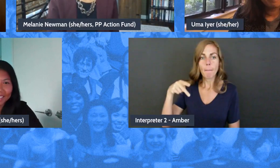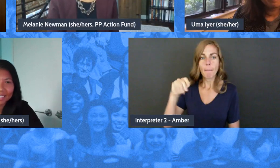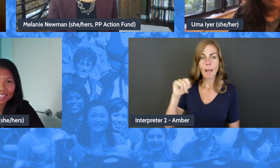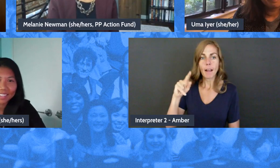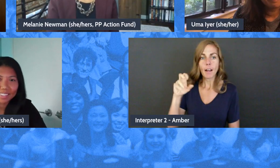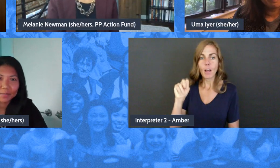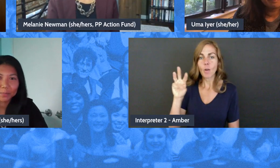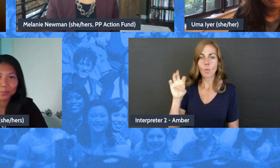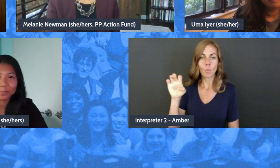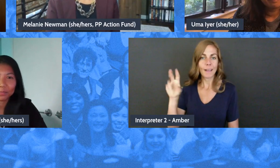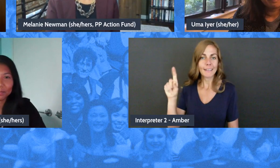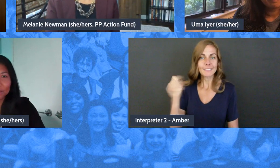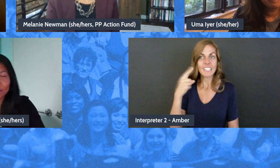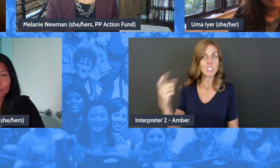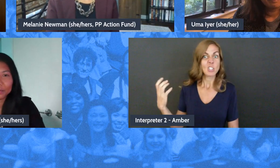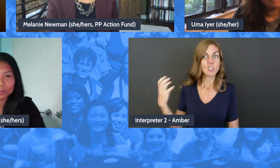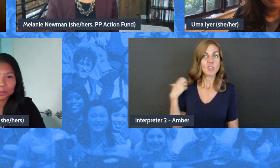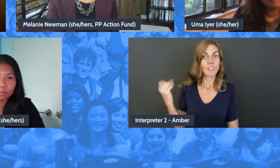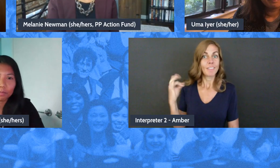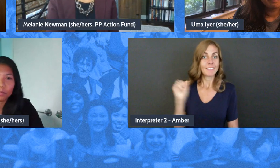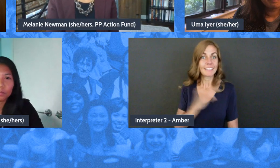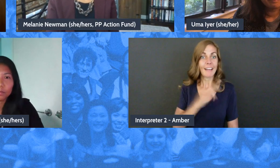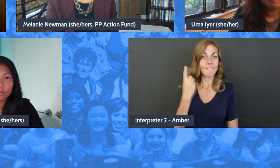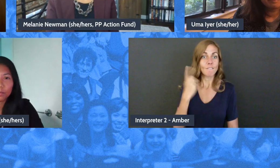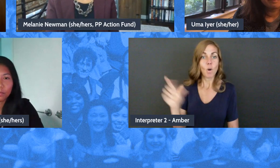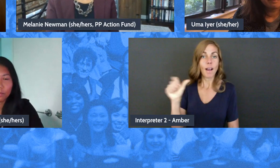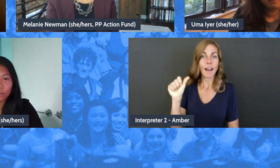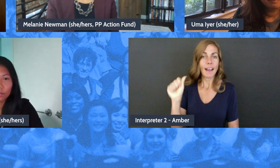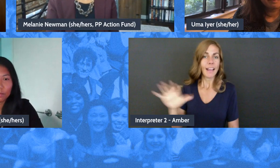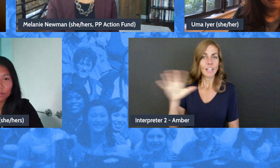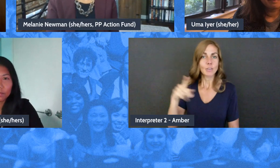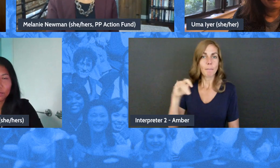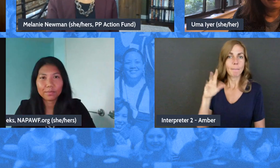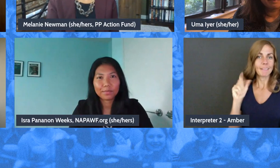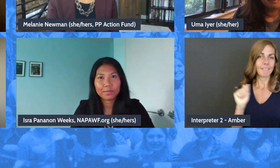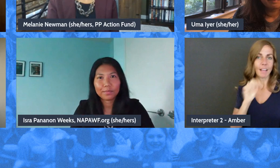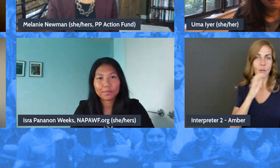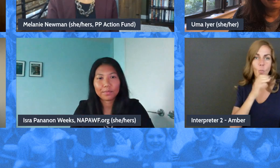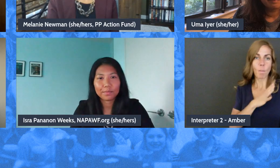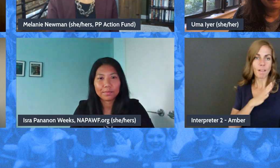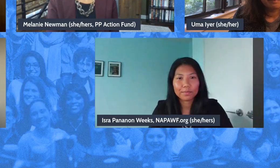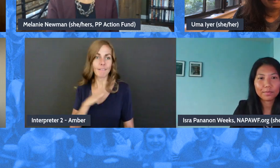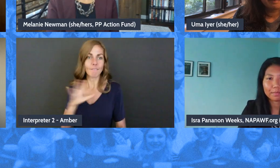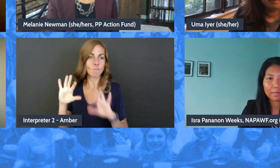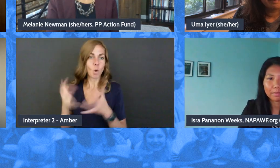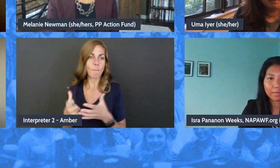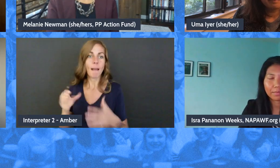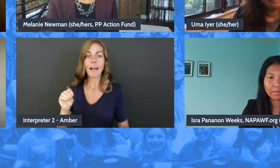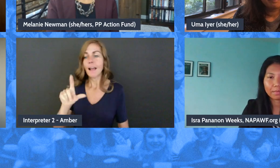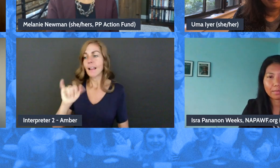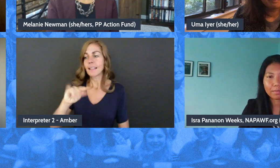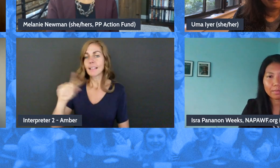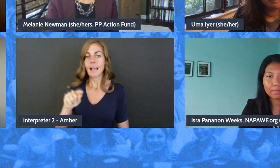for the National Asian Pacific American Women's Forum, and Liza Conrad Director of Voter Protection